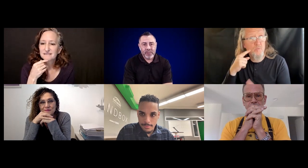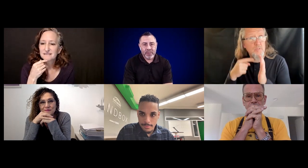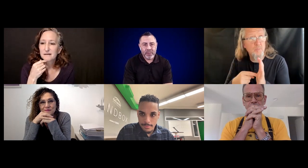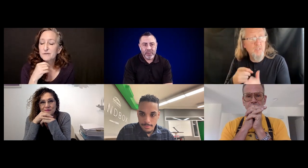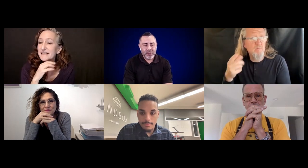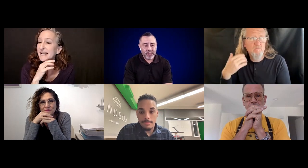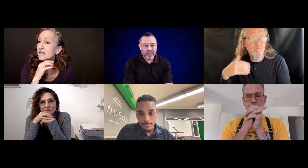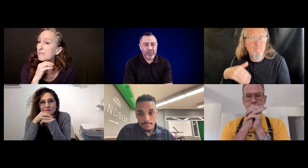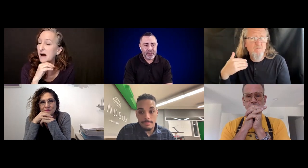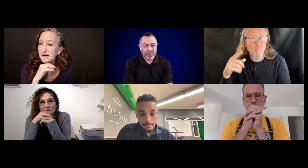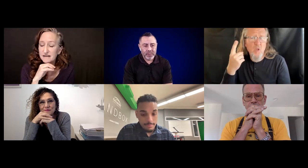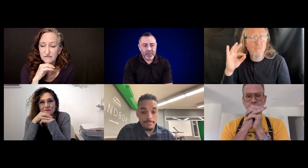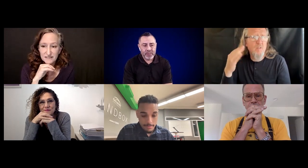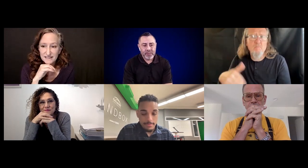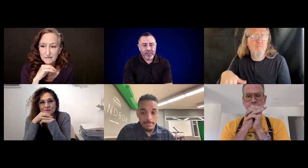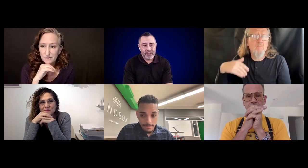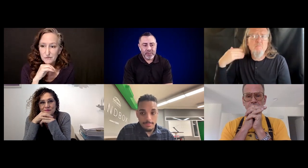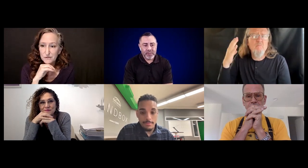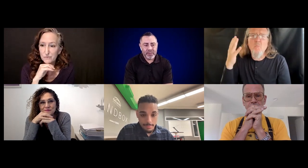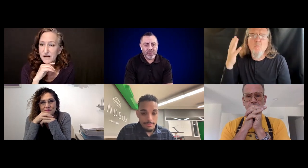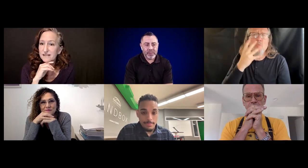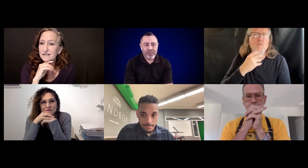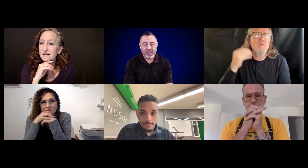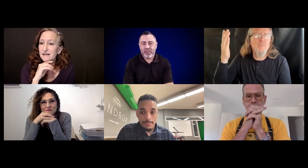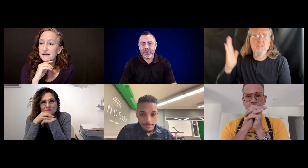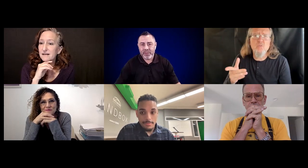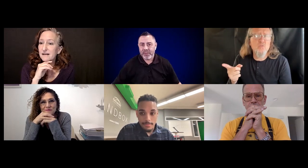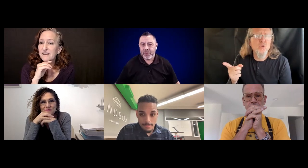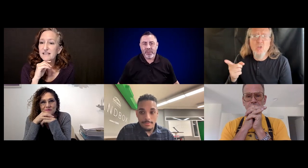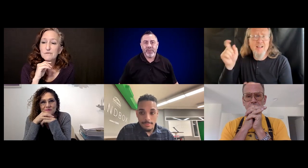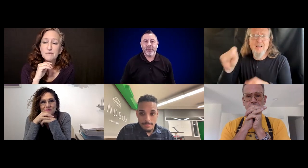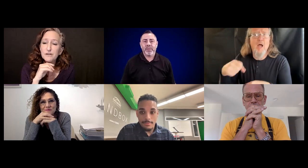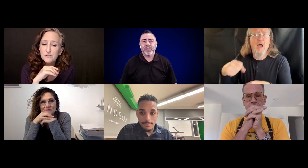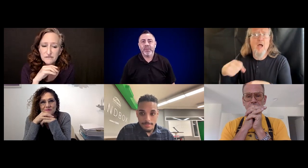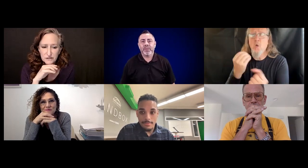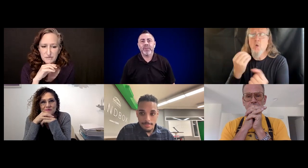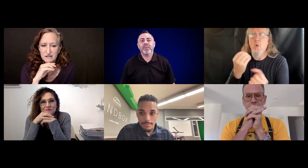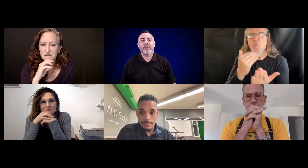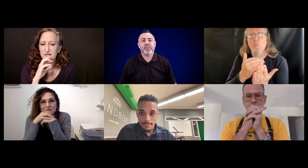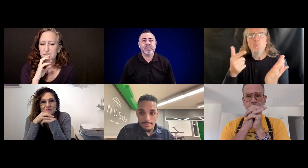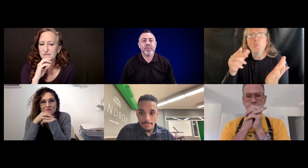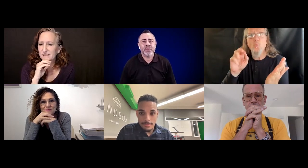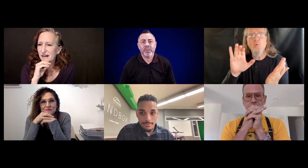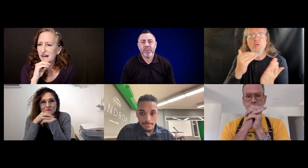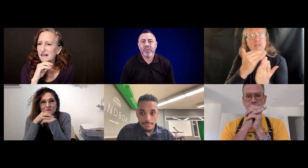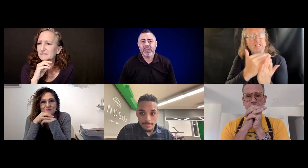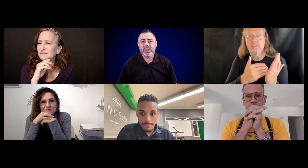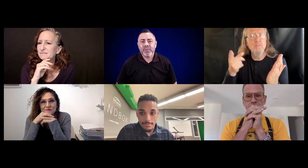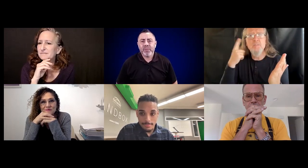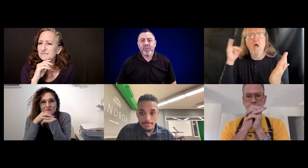President Obama, for example, was one. He was a beautiful speaker.